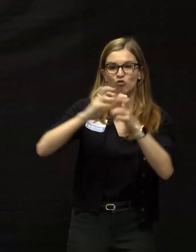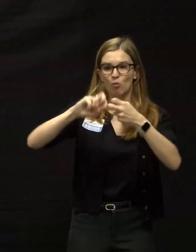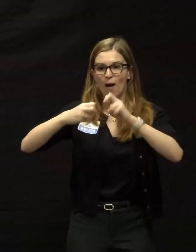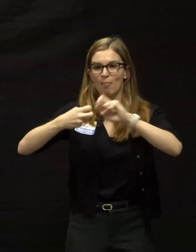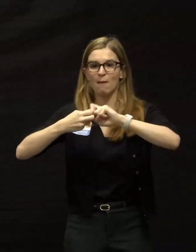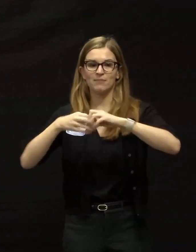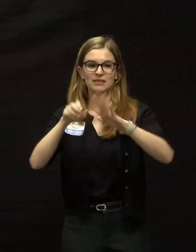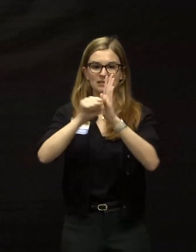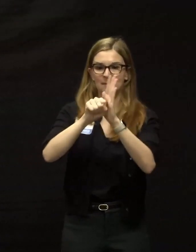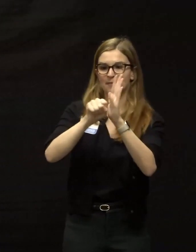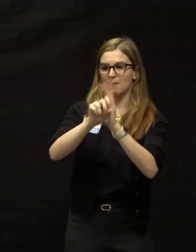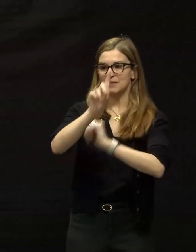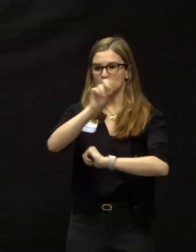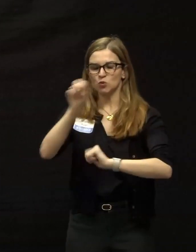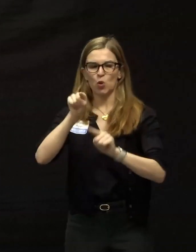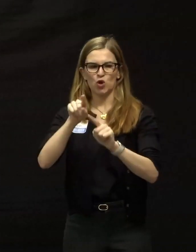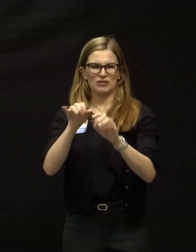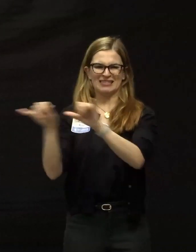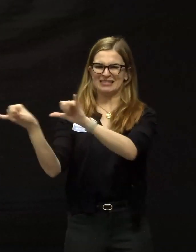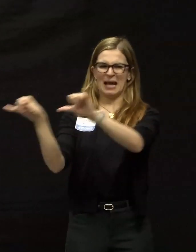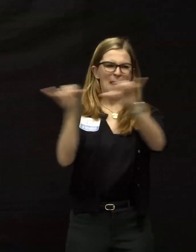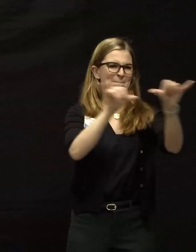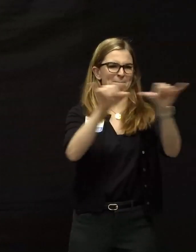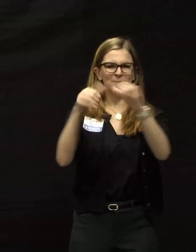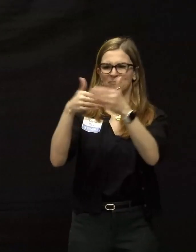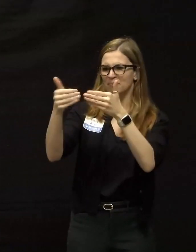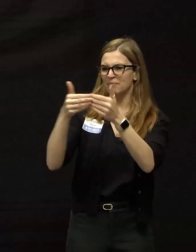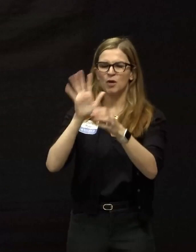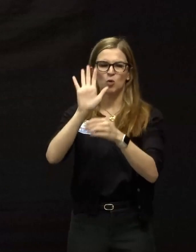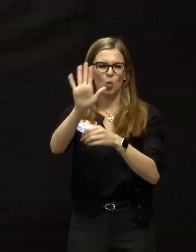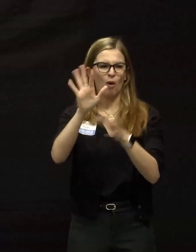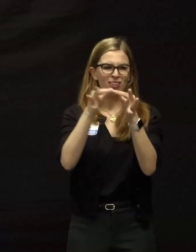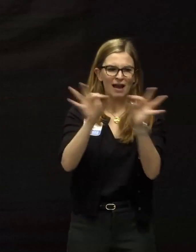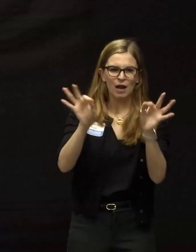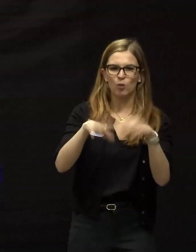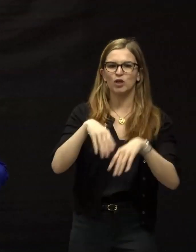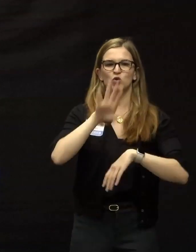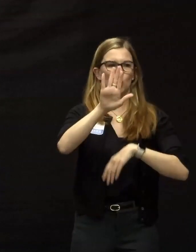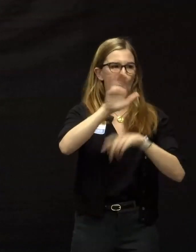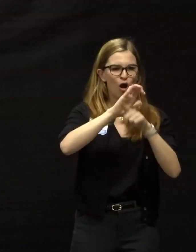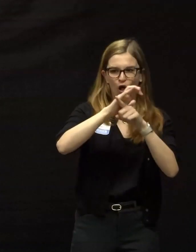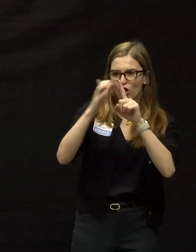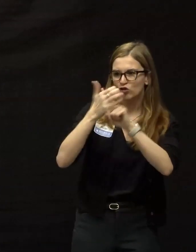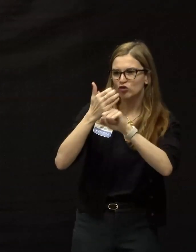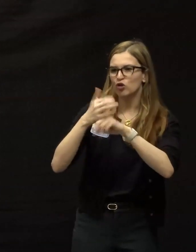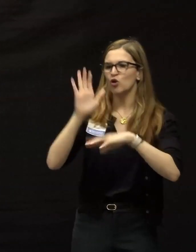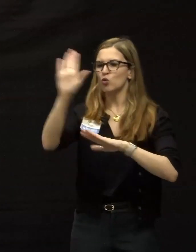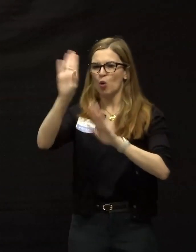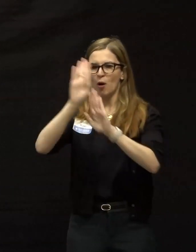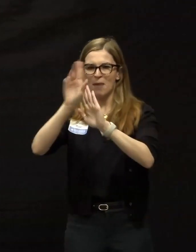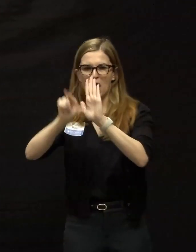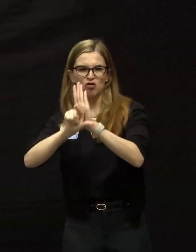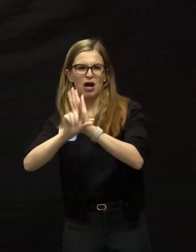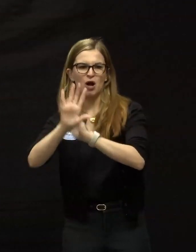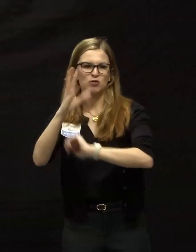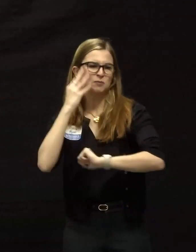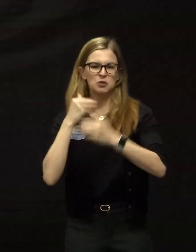that it's a psychological issue, it's a symptom, it's a disorder similar to, you know, the language, culture, backgrounds